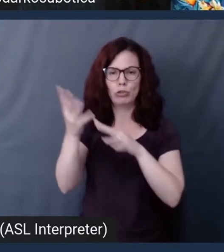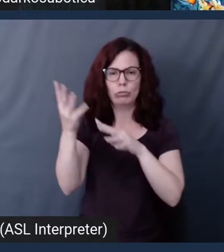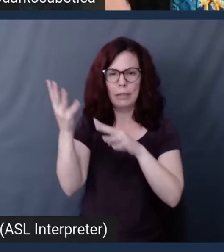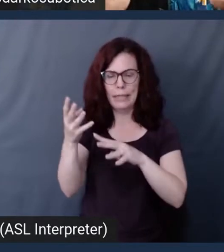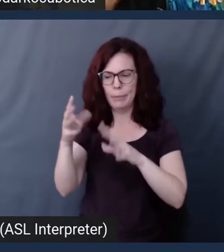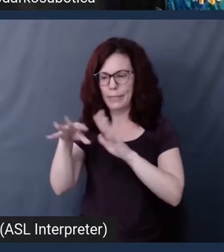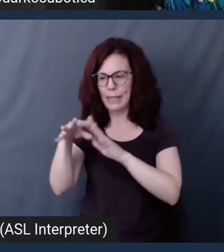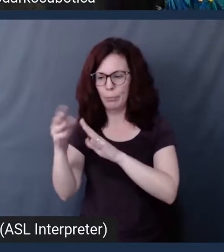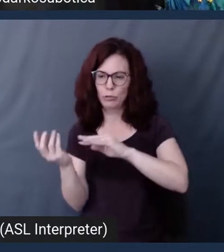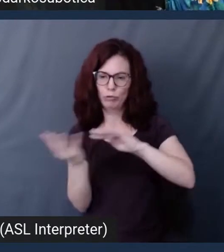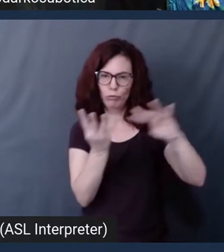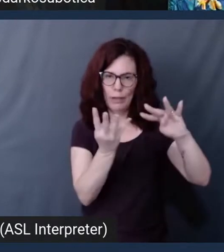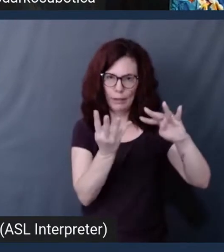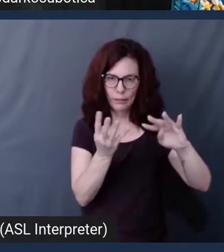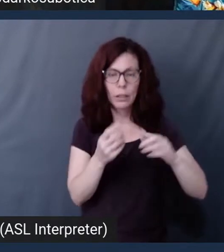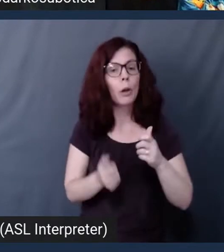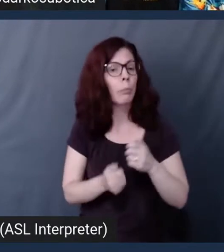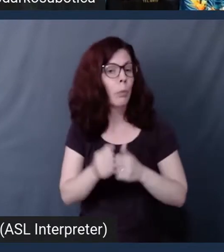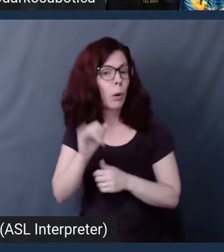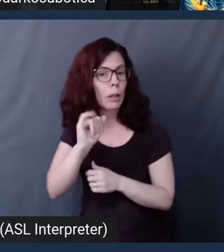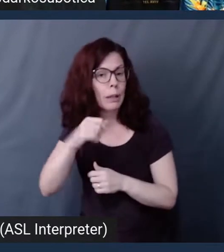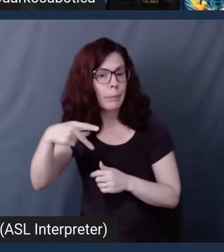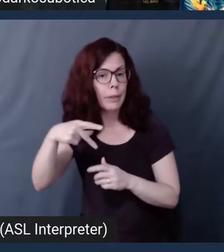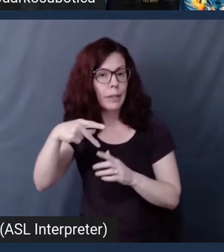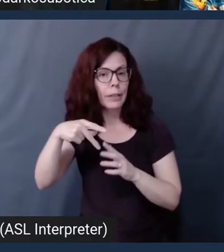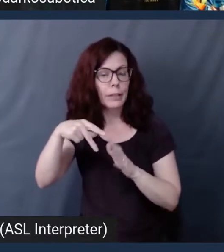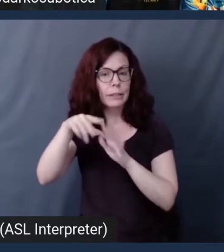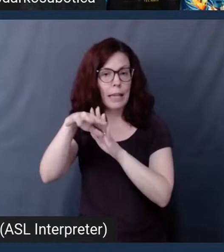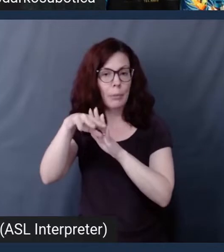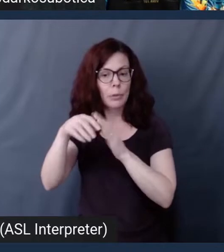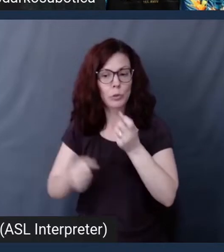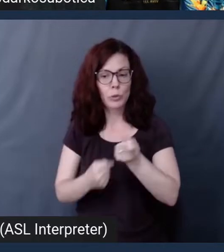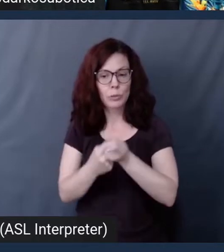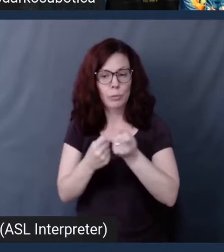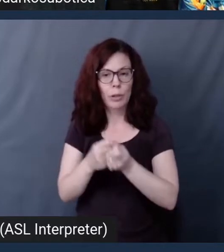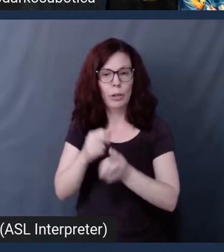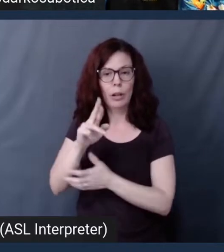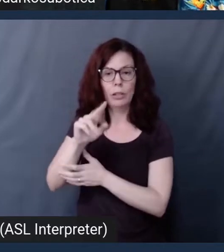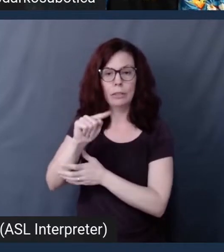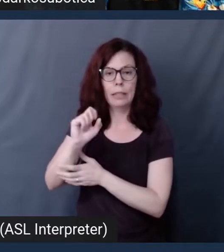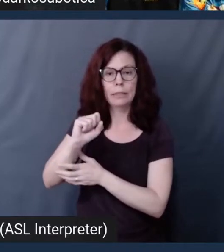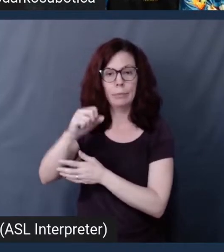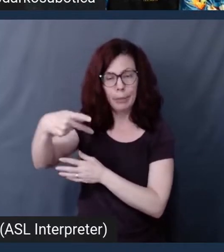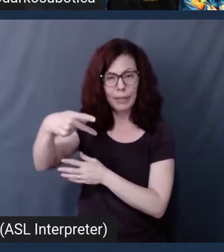And most of the IP cameras that are available out there, they support RTSP today, and that's how you can interact.